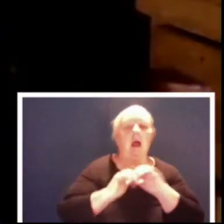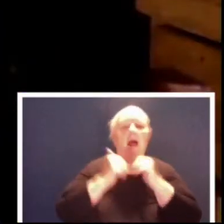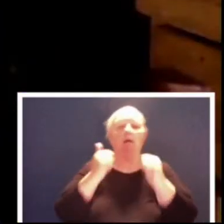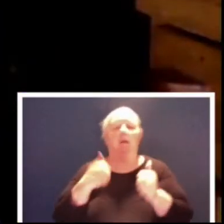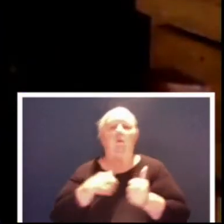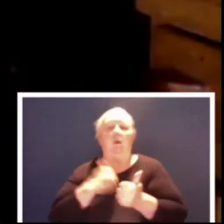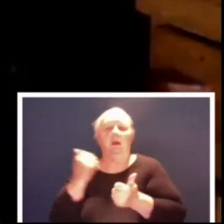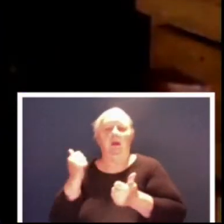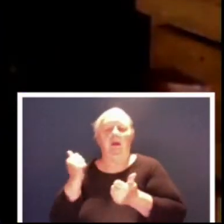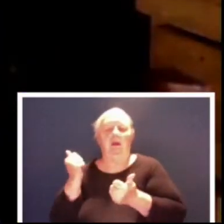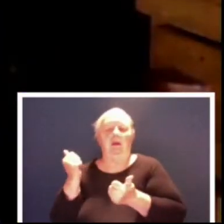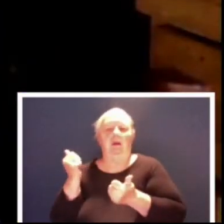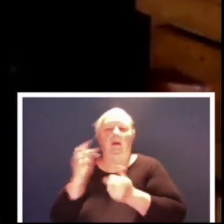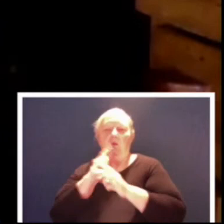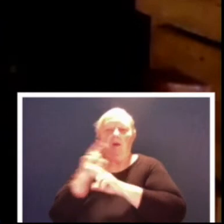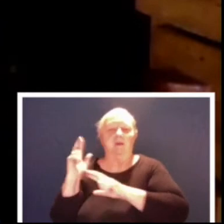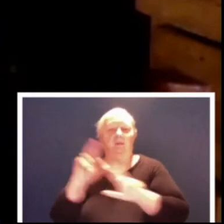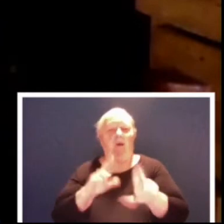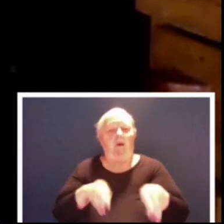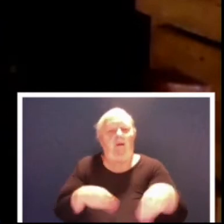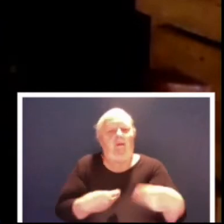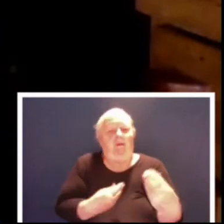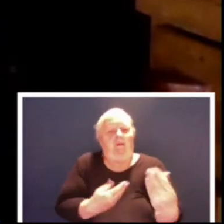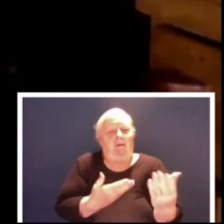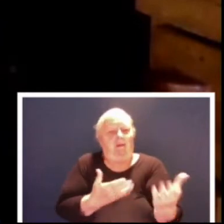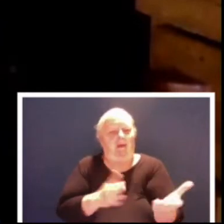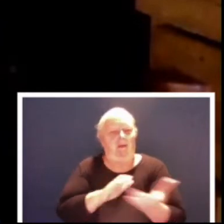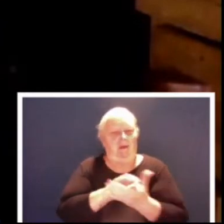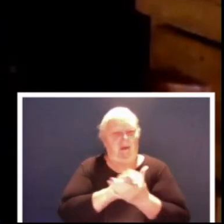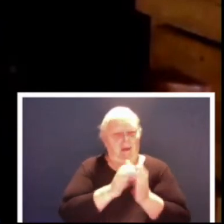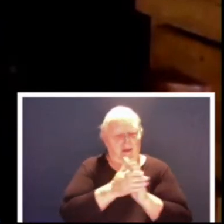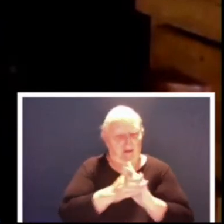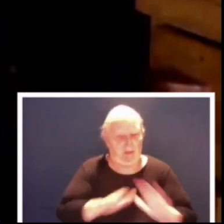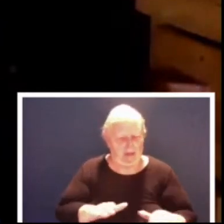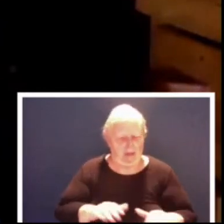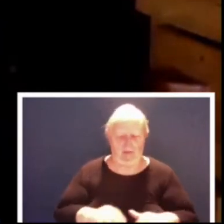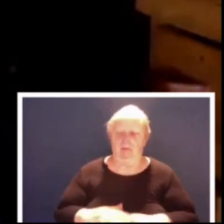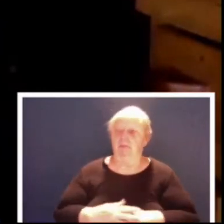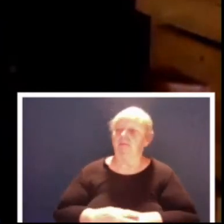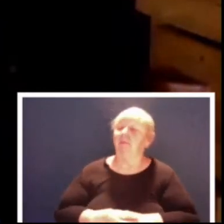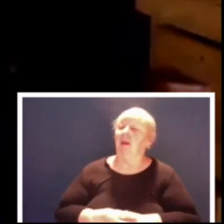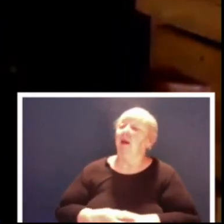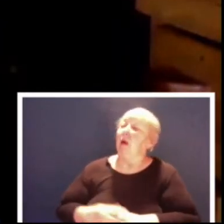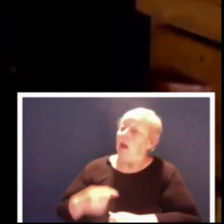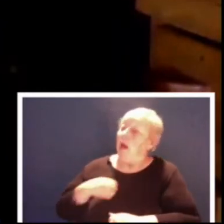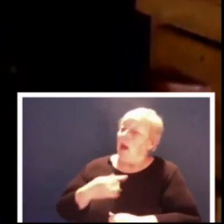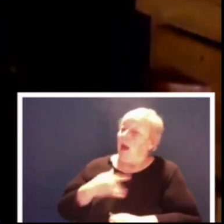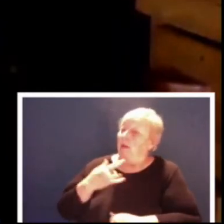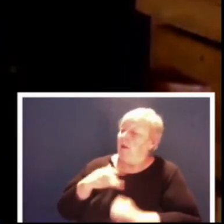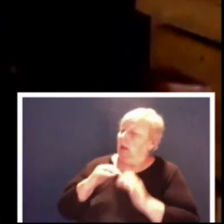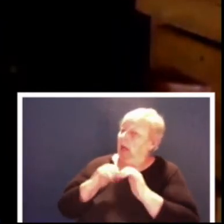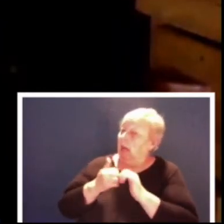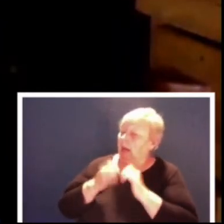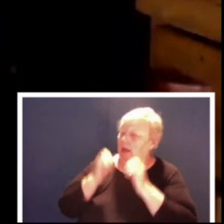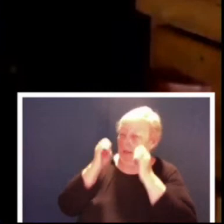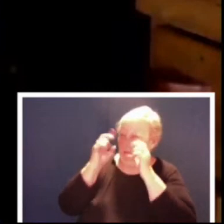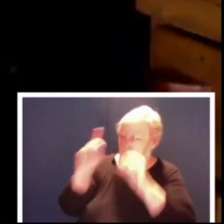in education so being able to not just educate our kids but our adults as well in being able to manage our emotions